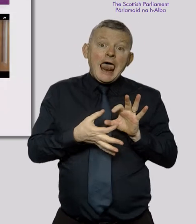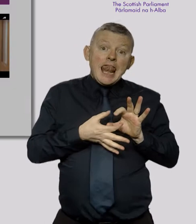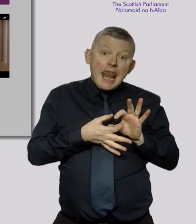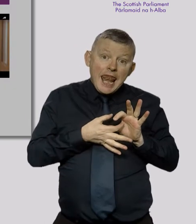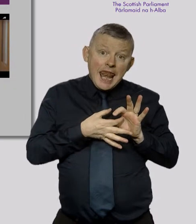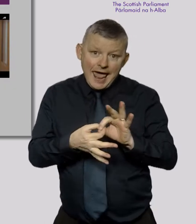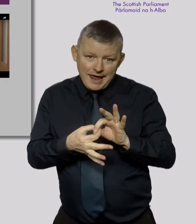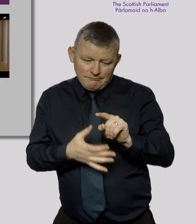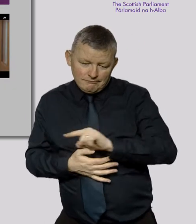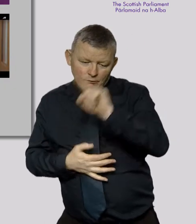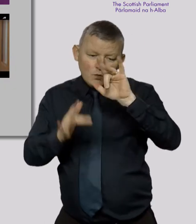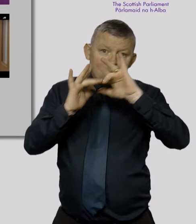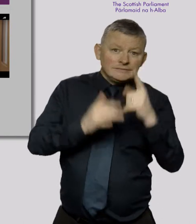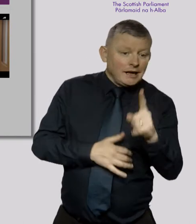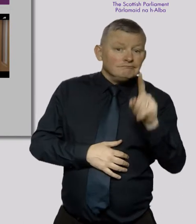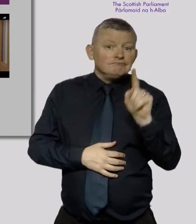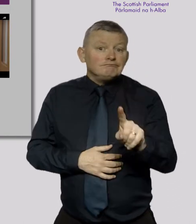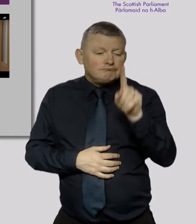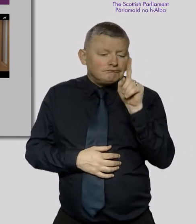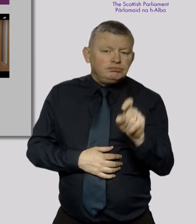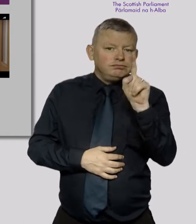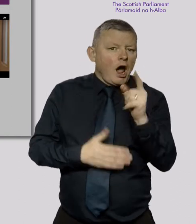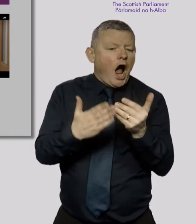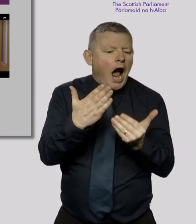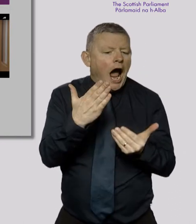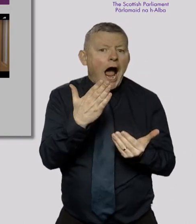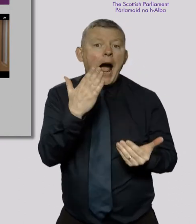The link in the email sent to you will take you back to the home screen.